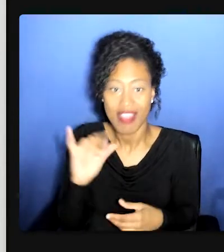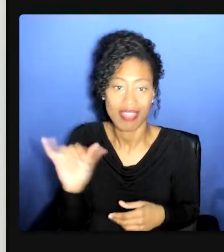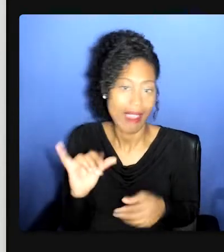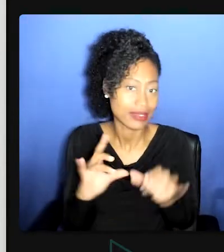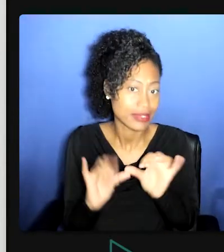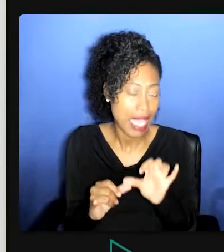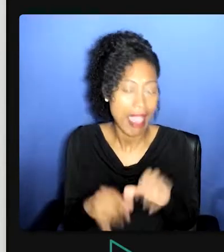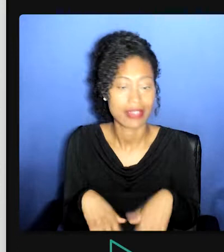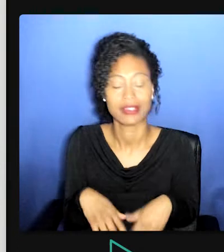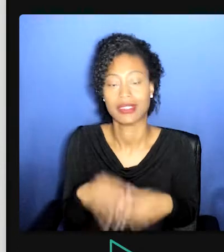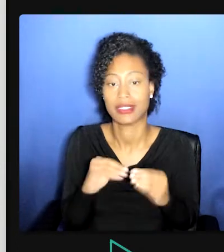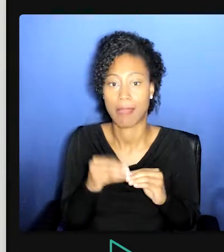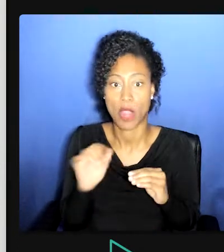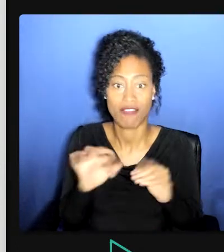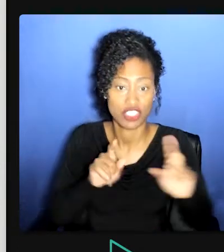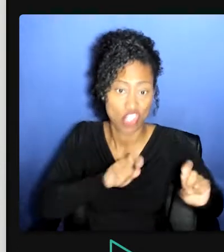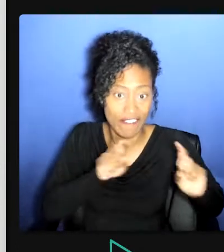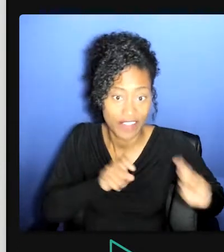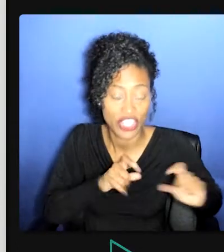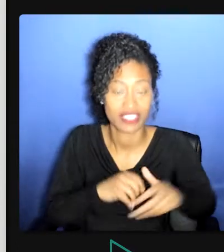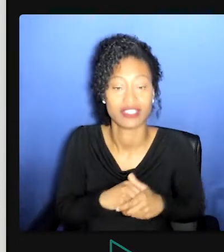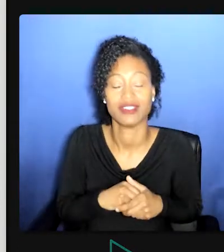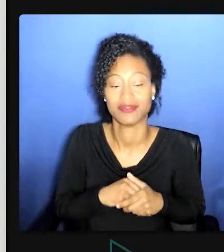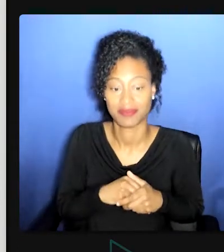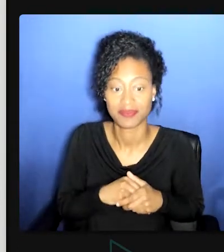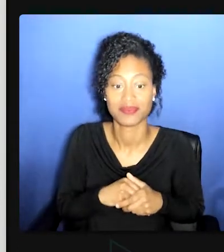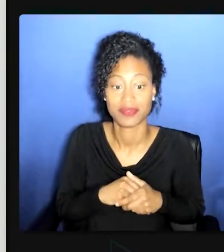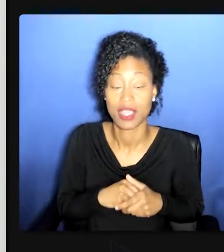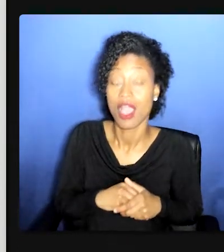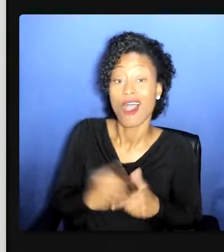such as VM size and number of server permissions.